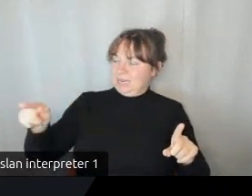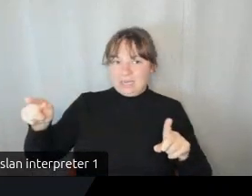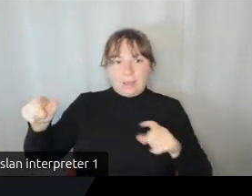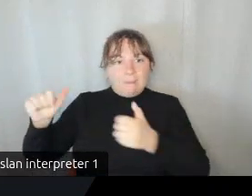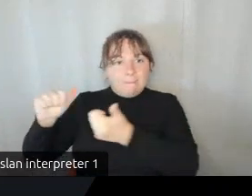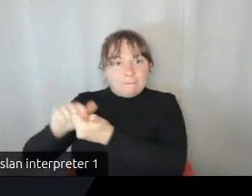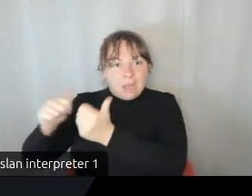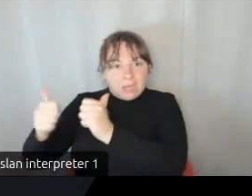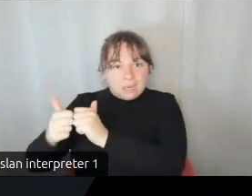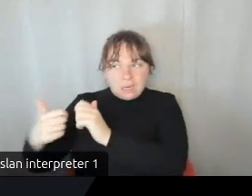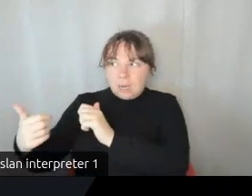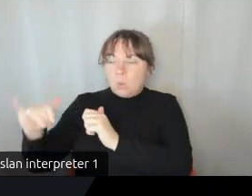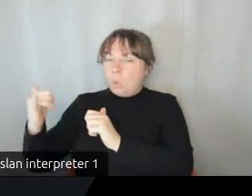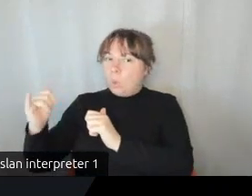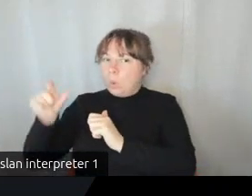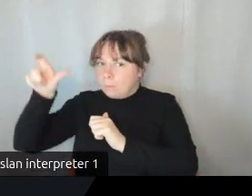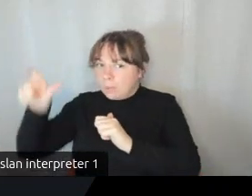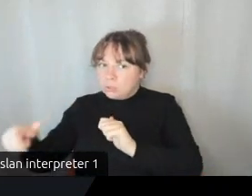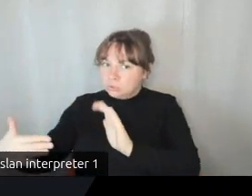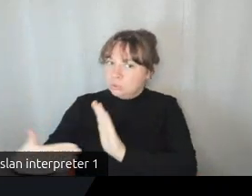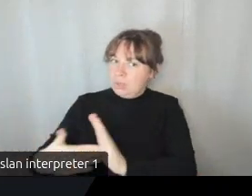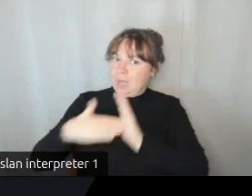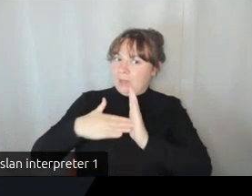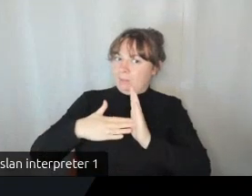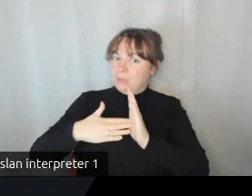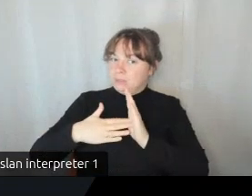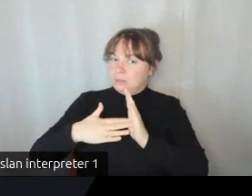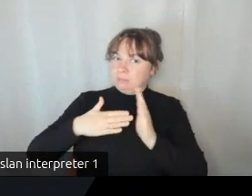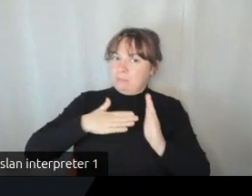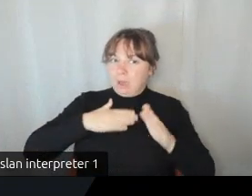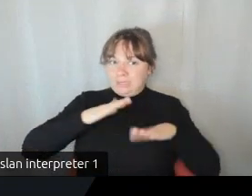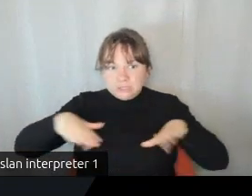changed and I need him home. Now this is not enough information for the court to change